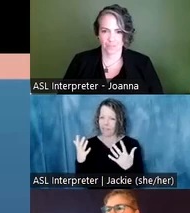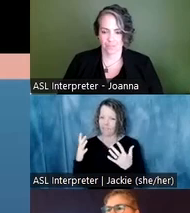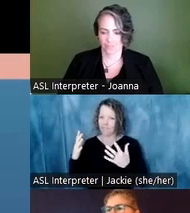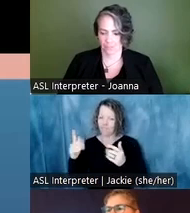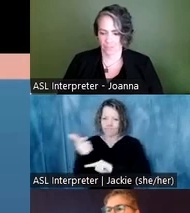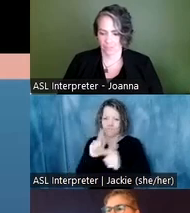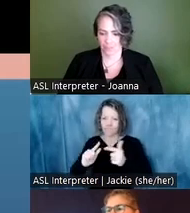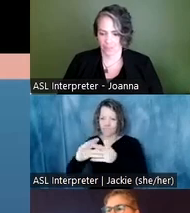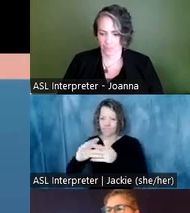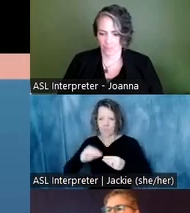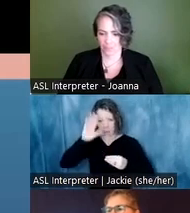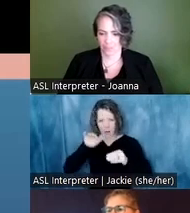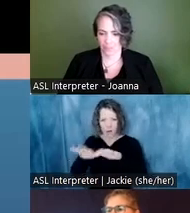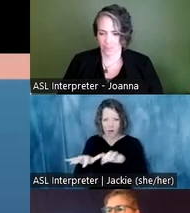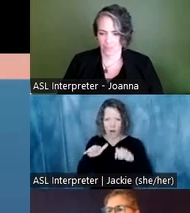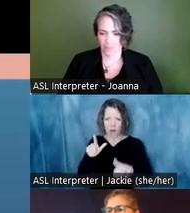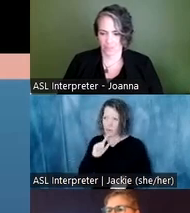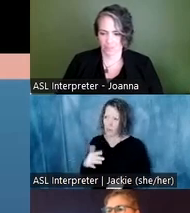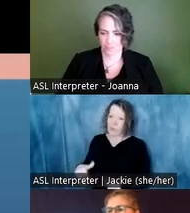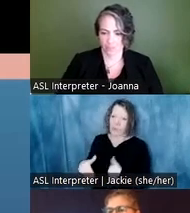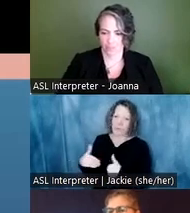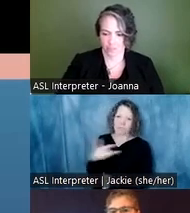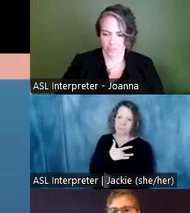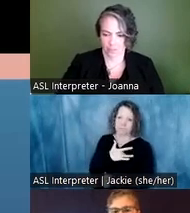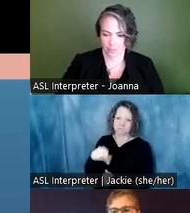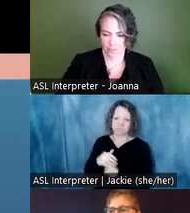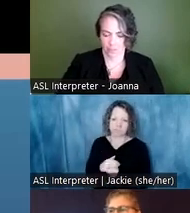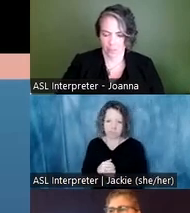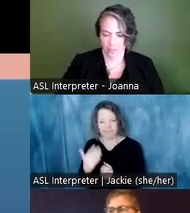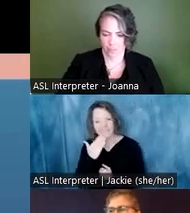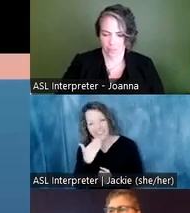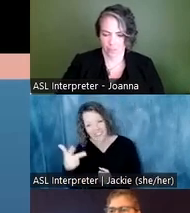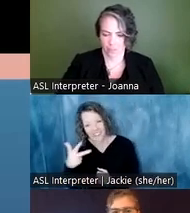lot of people. So thank you so much. All right. So we have hit our break.